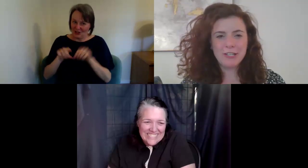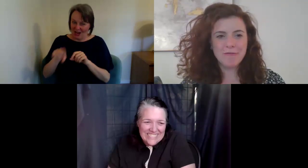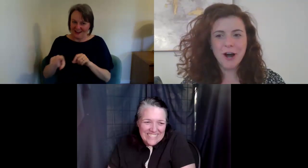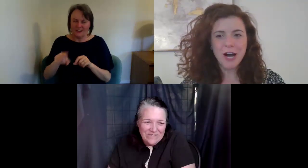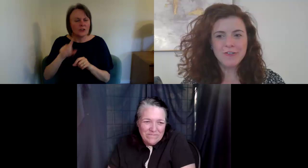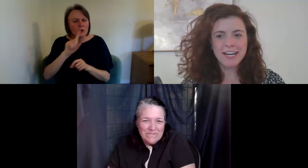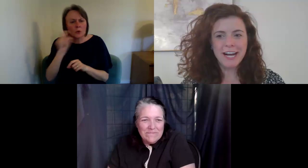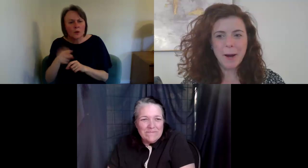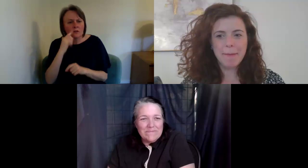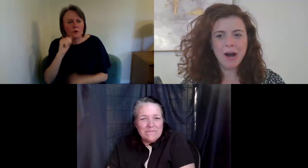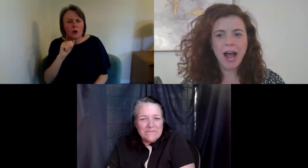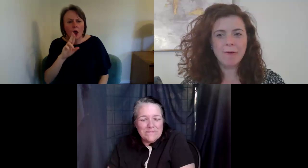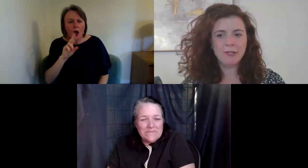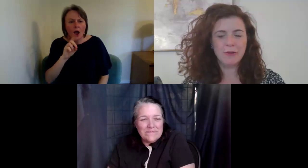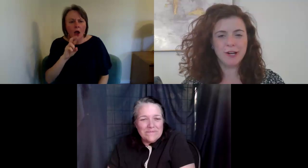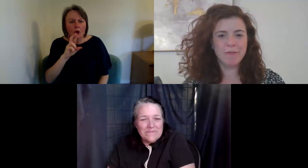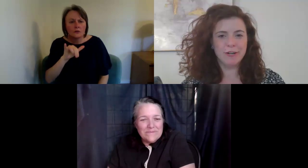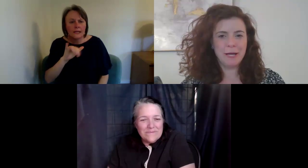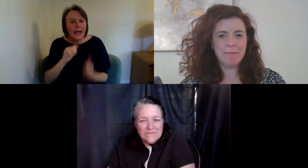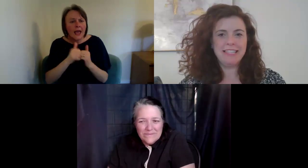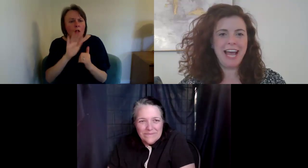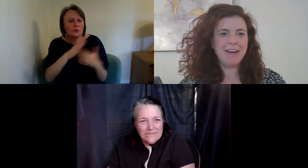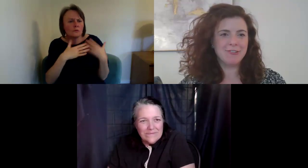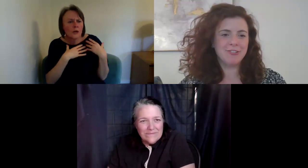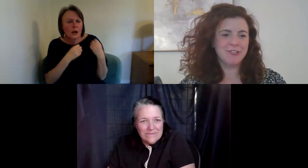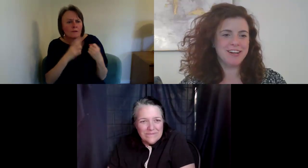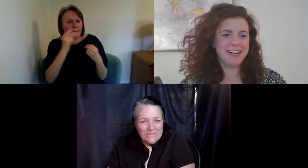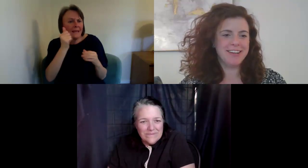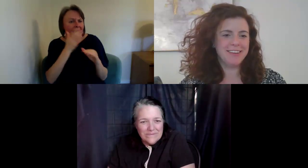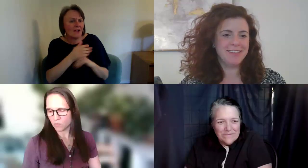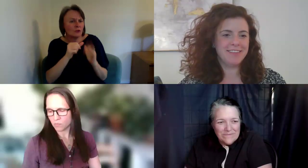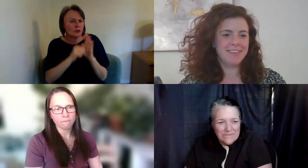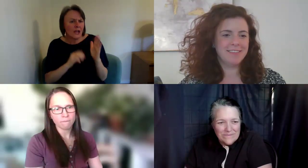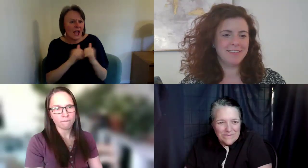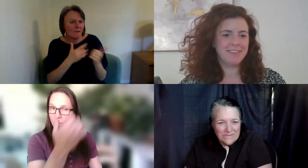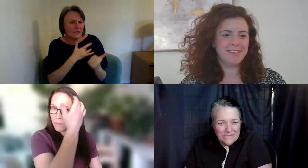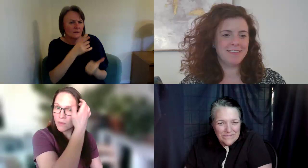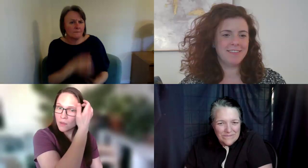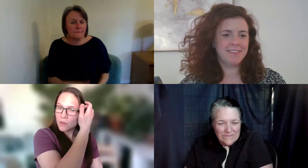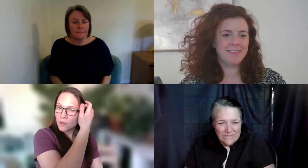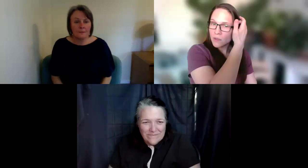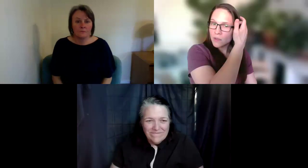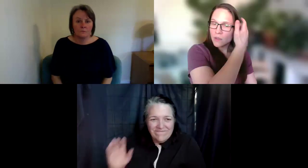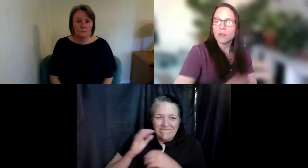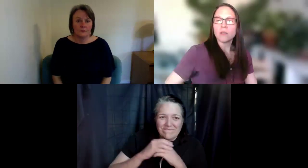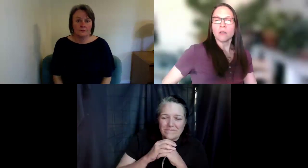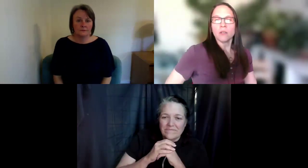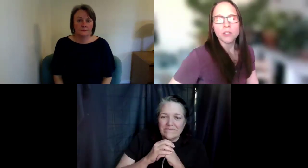question for Audrey about how was your recovery immediately after surgery?